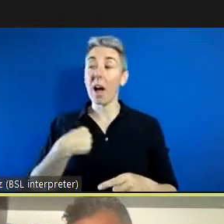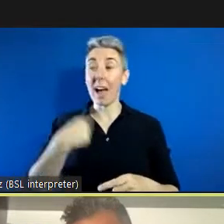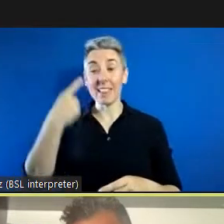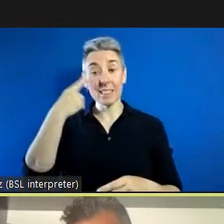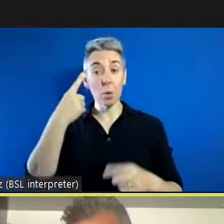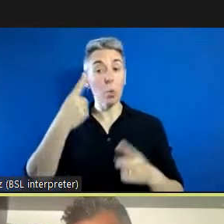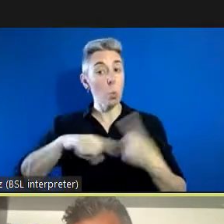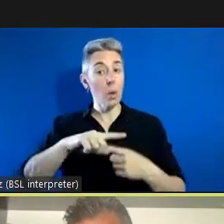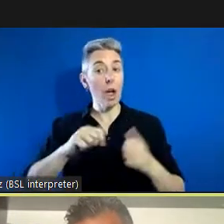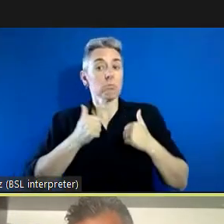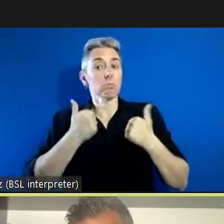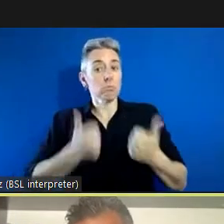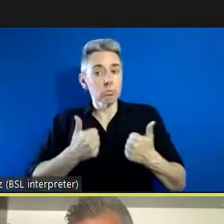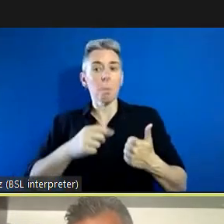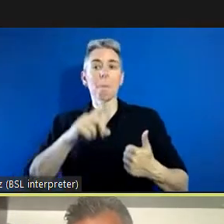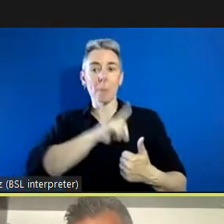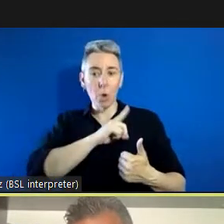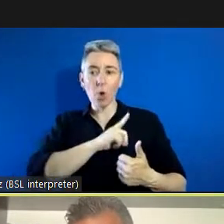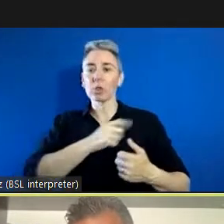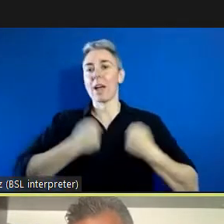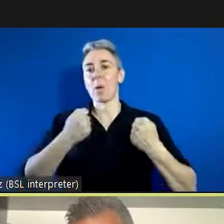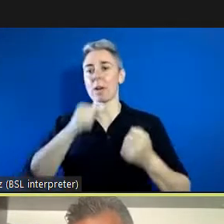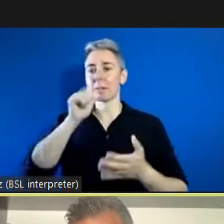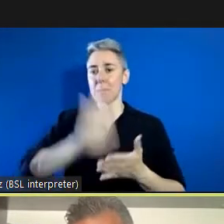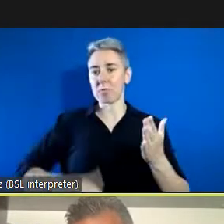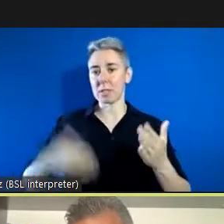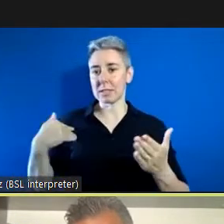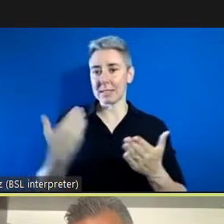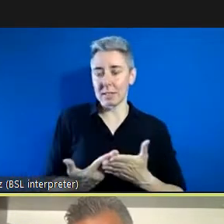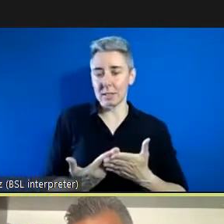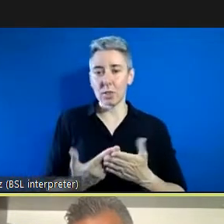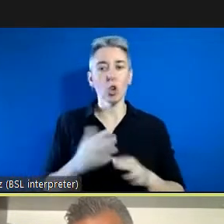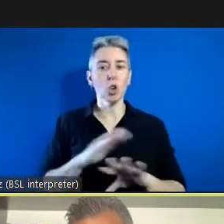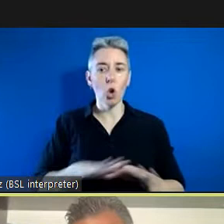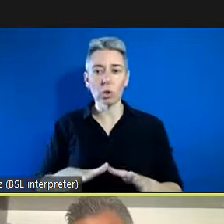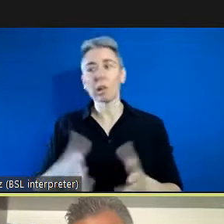despite them, and I think that's the goal, to look at the intersectional lens to recognise